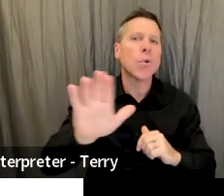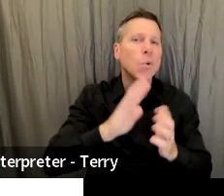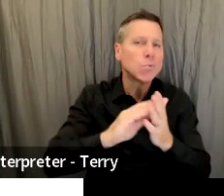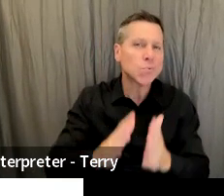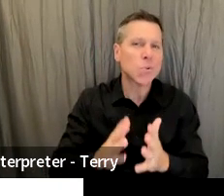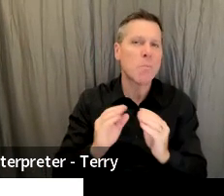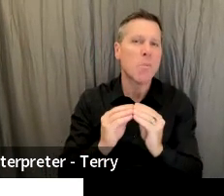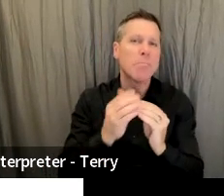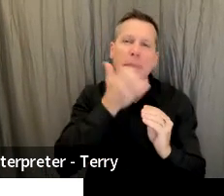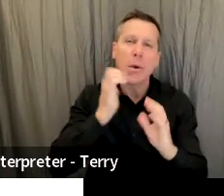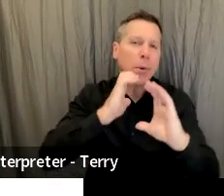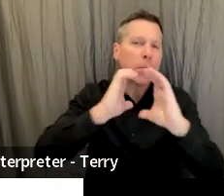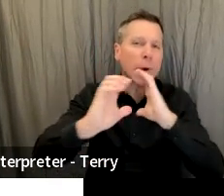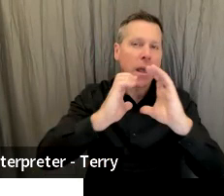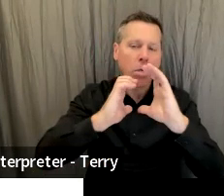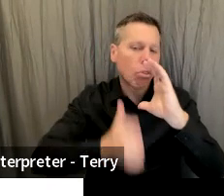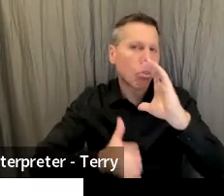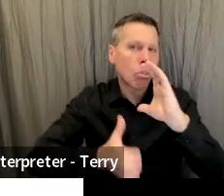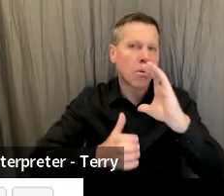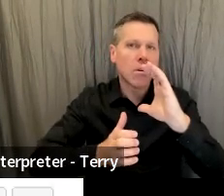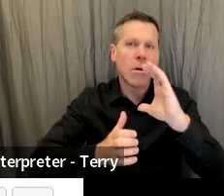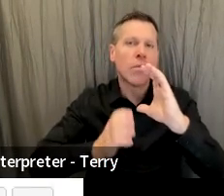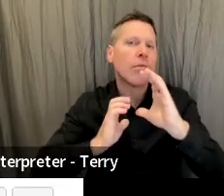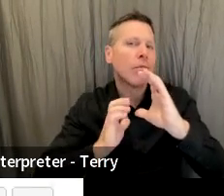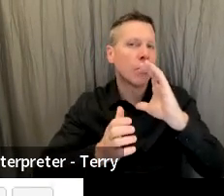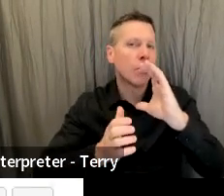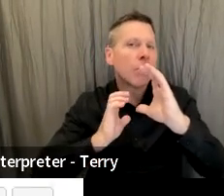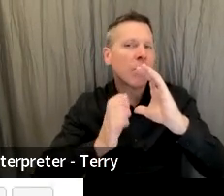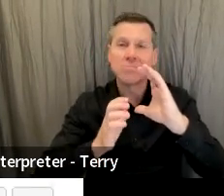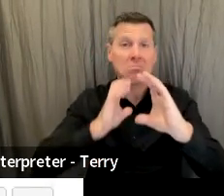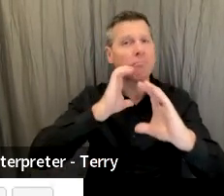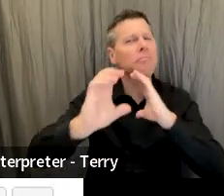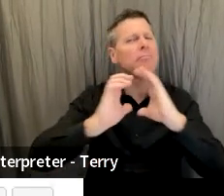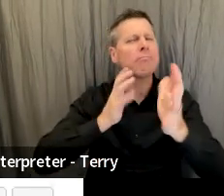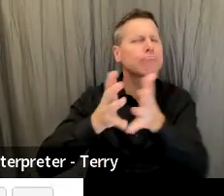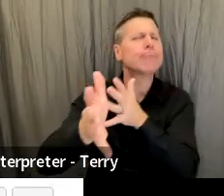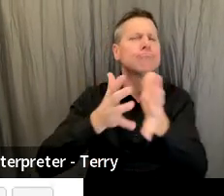And then there's the instructional strategies, which is different.